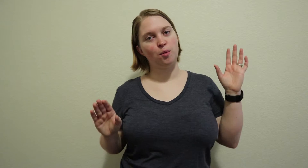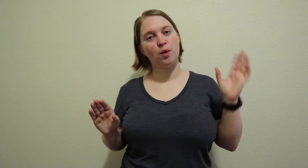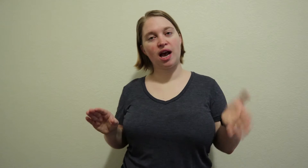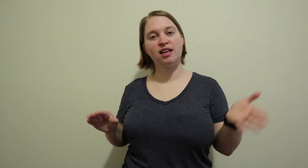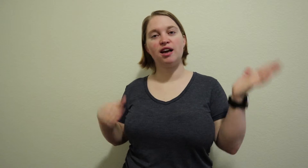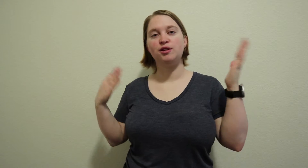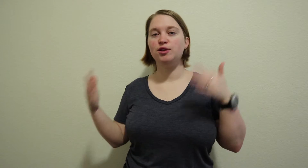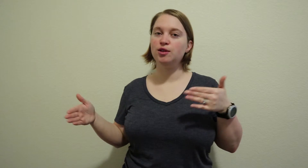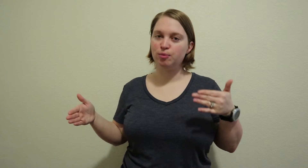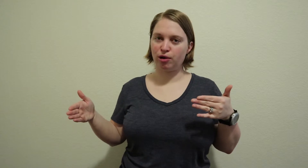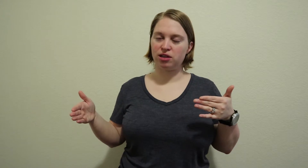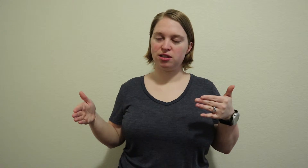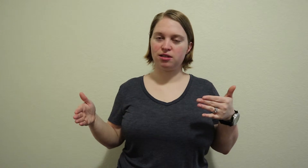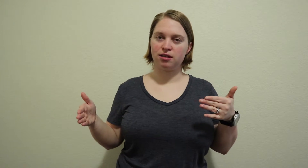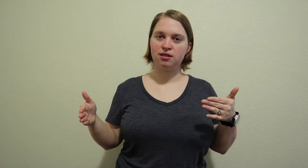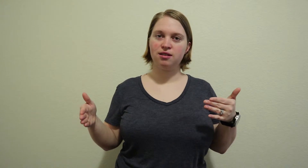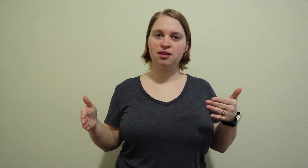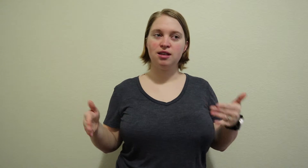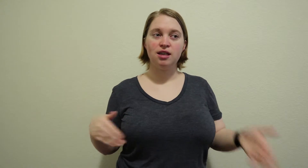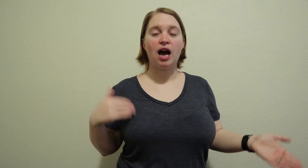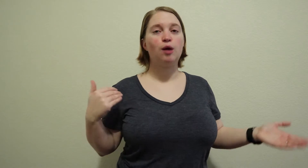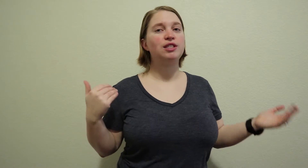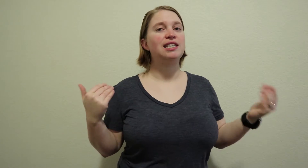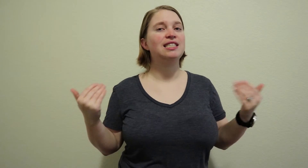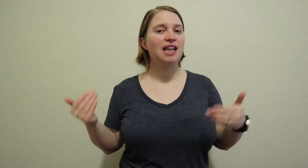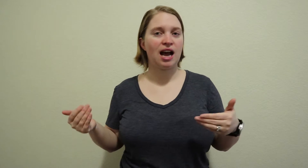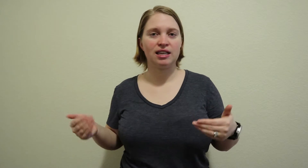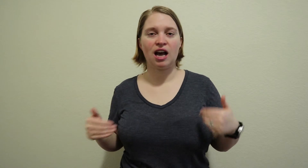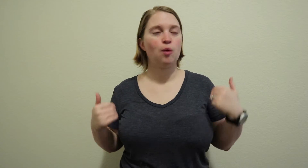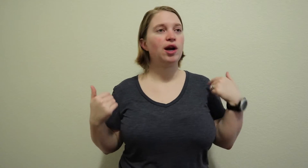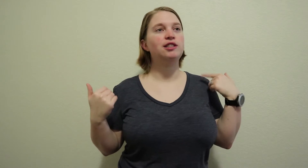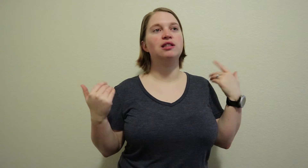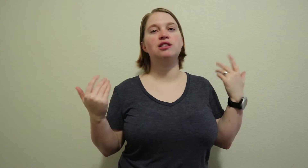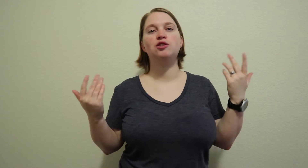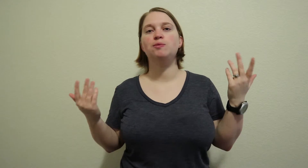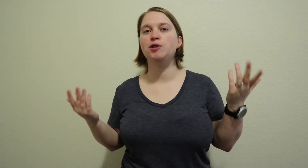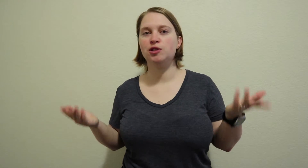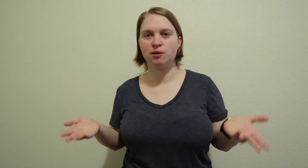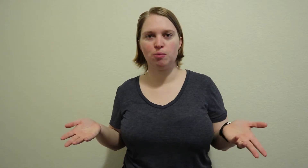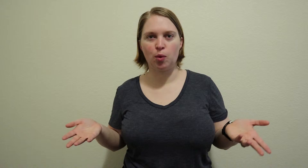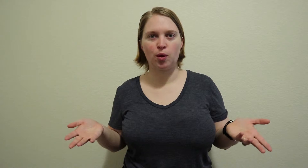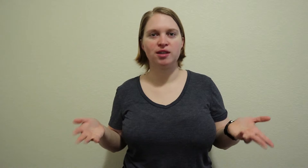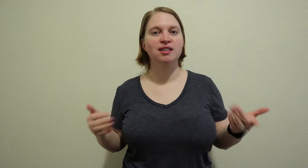when I got a new processor, I was ecstatic, I wanted to listen to music more